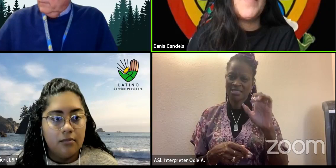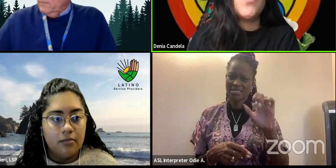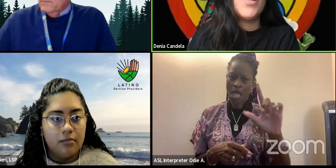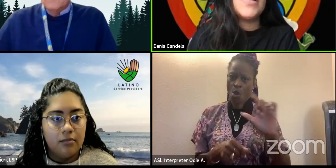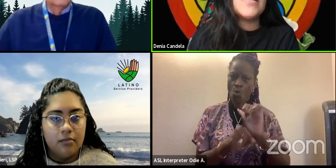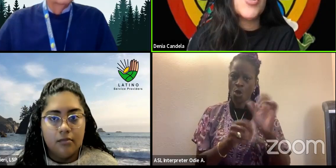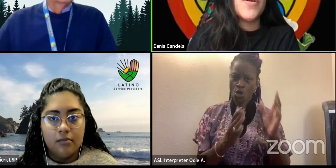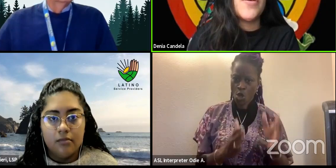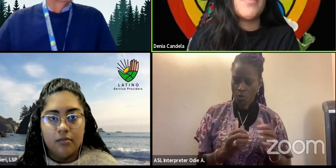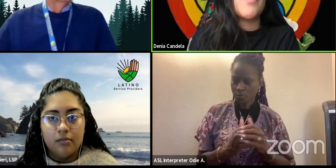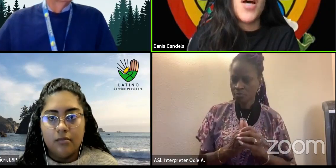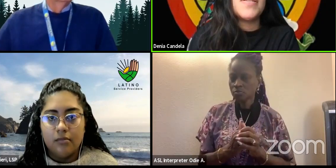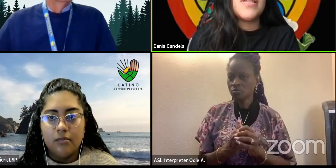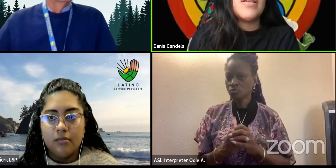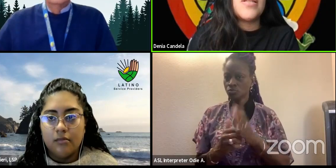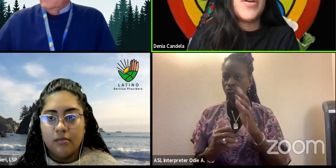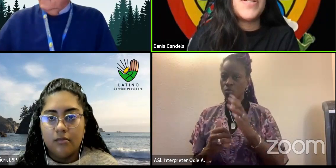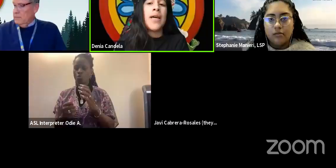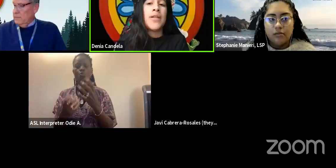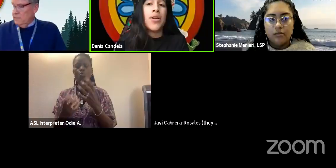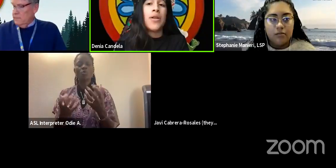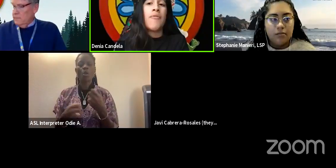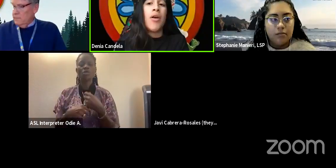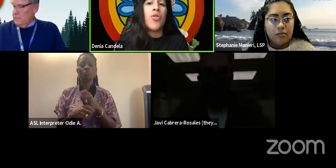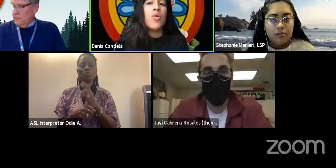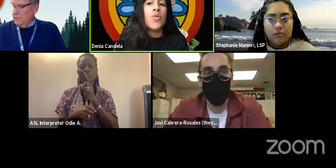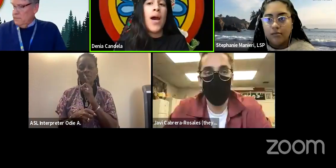The main one is ensuring that our processes are centered around those who